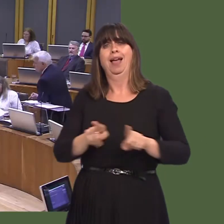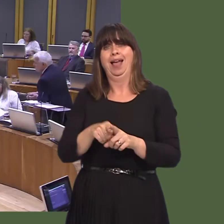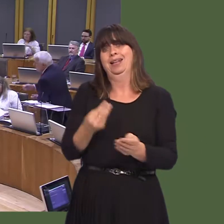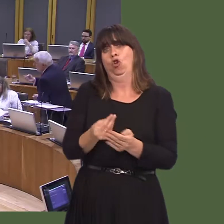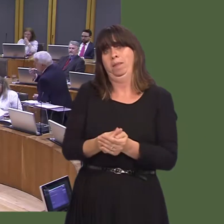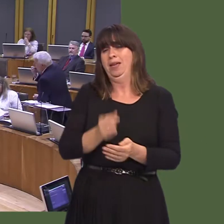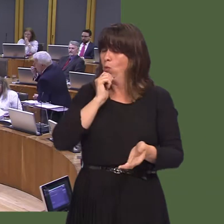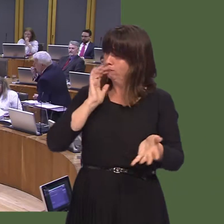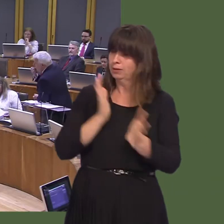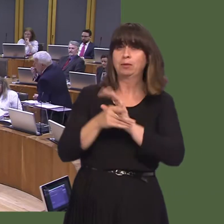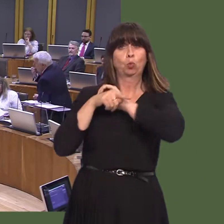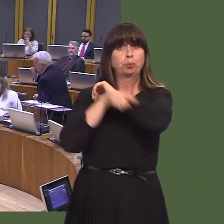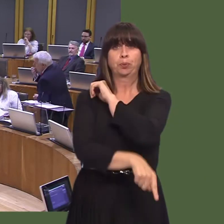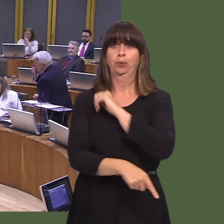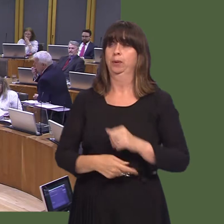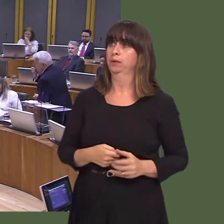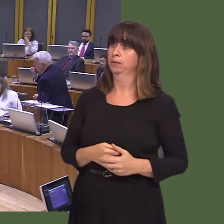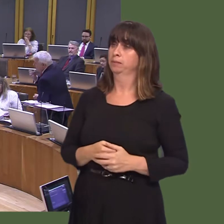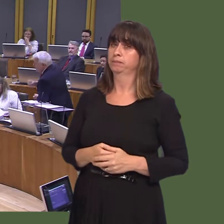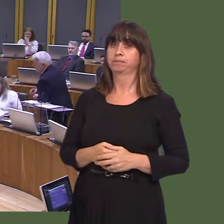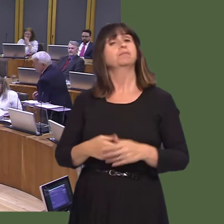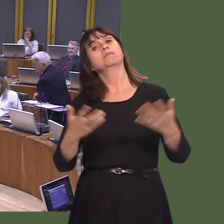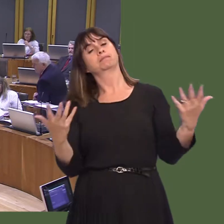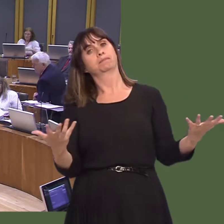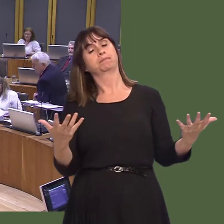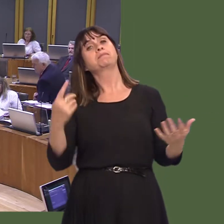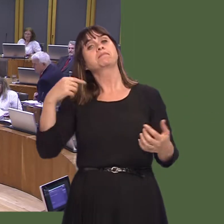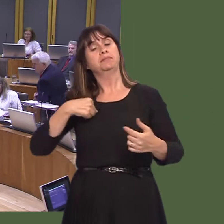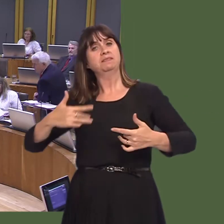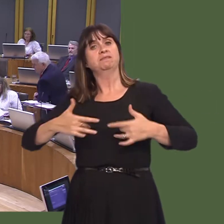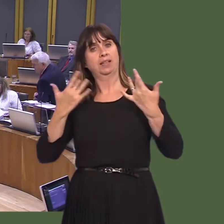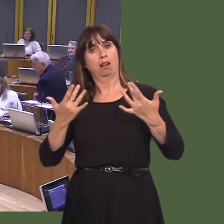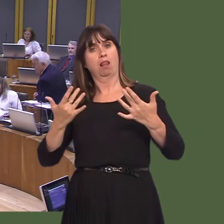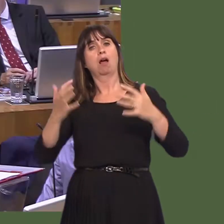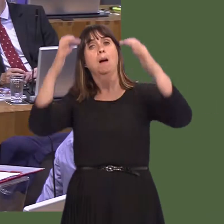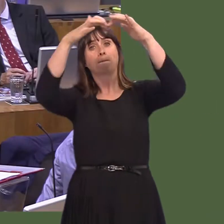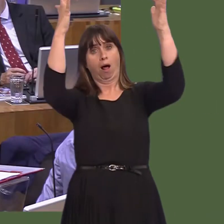Carwyn Jones AM: Well, my view has always been that any deal should be ratified by the Parliamentsópluralóof the UK.